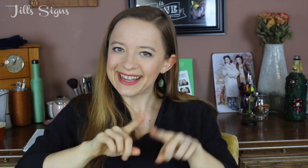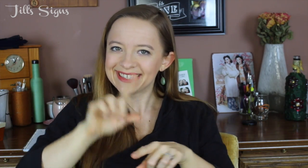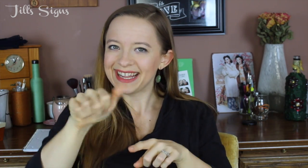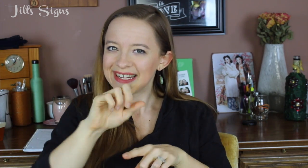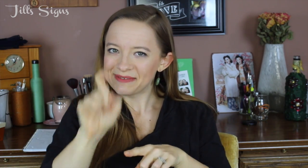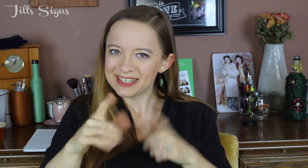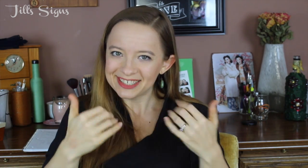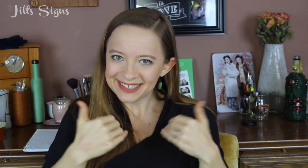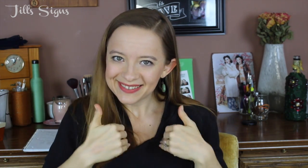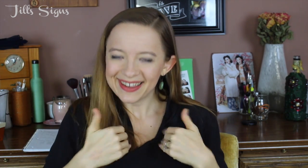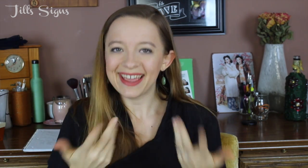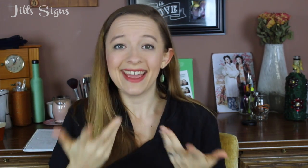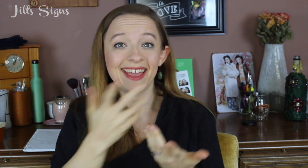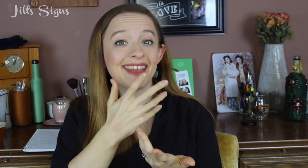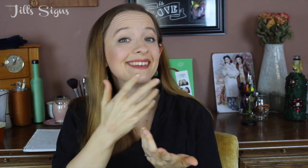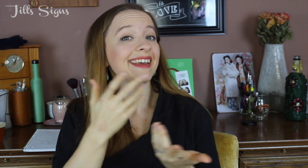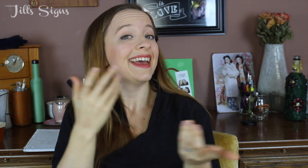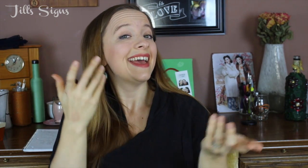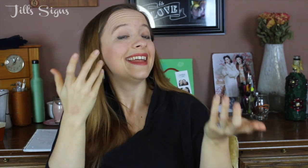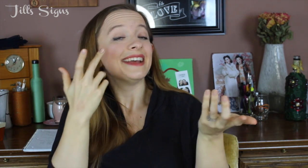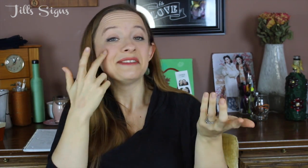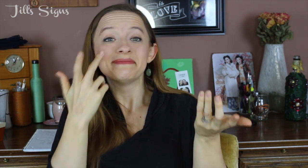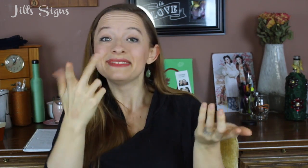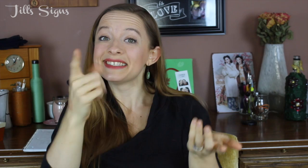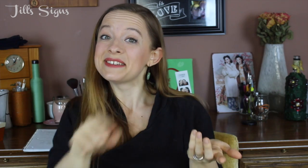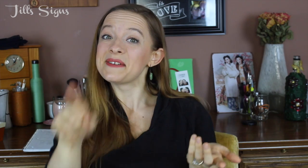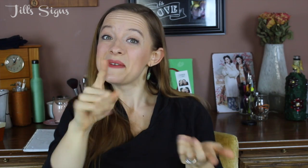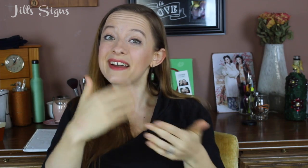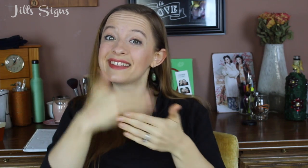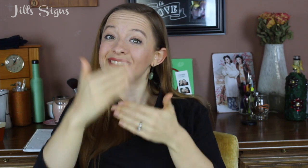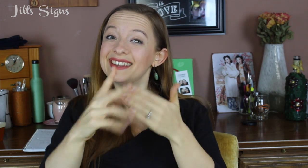I definitely would love to answer any of the questions you have.